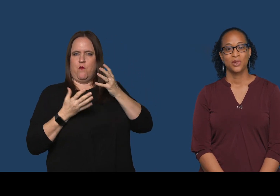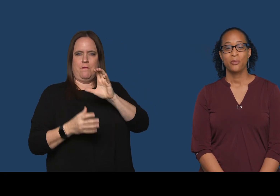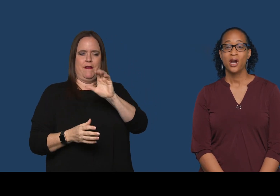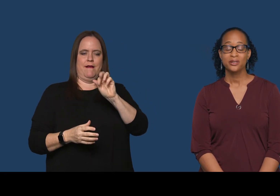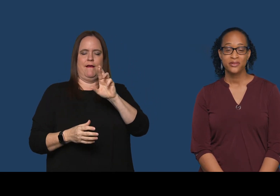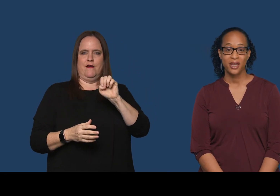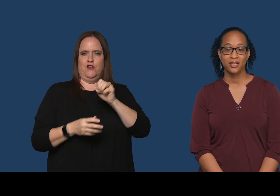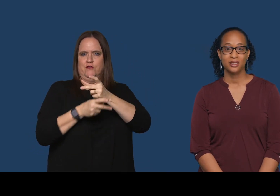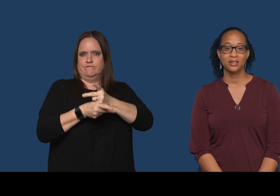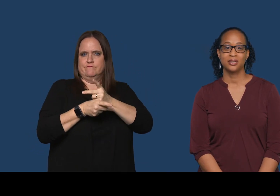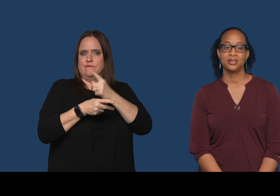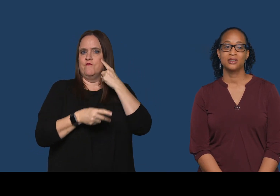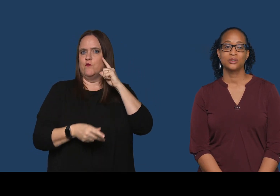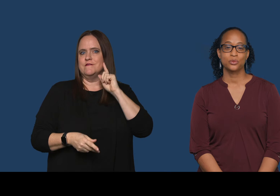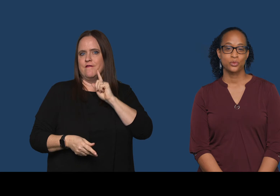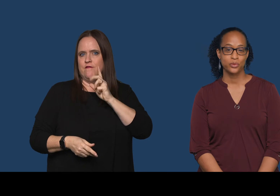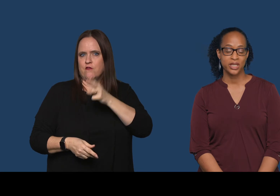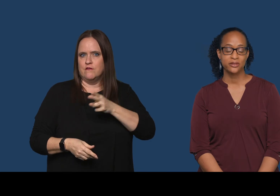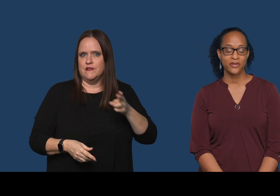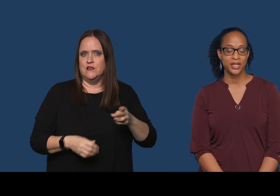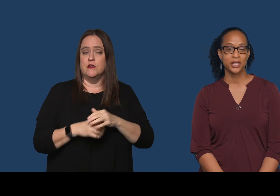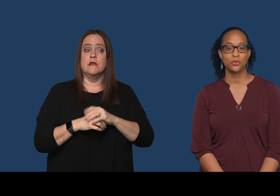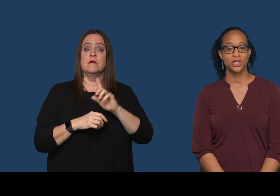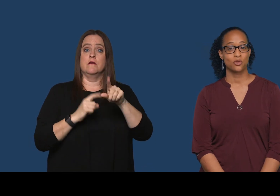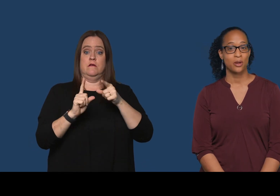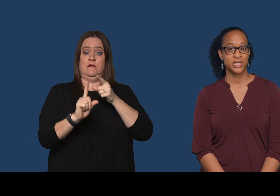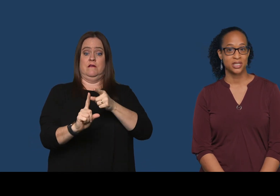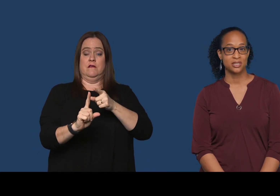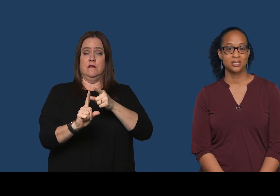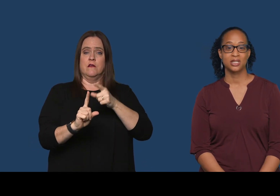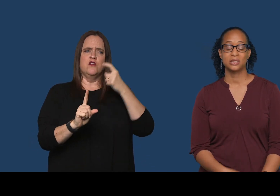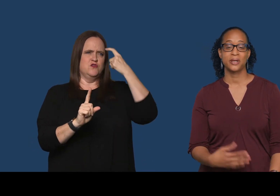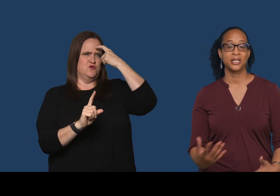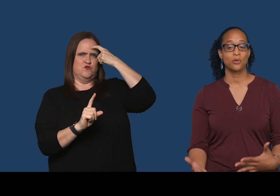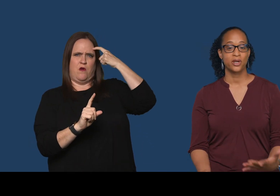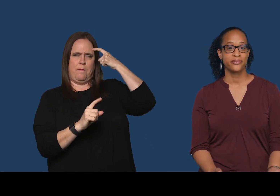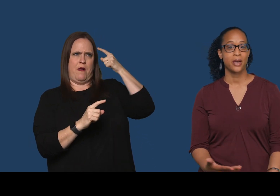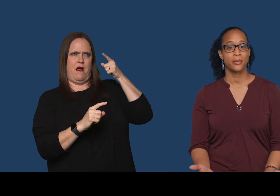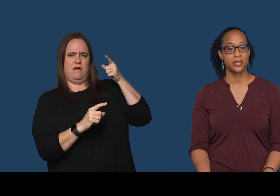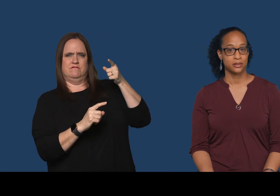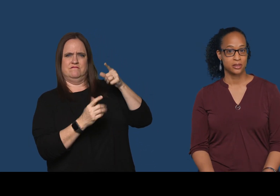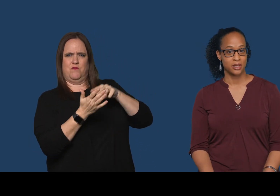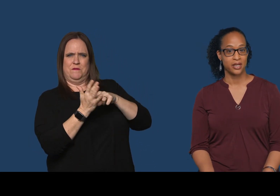Part of that is redefining what trauma is and explaining what that might look like.